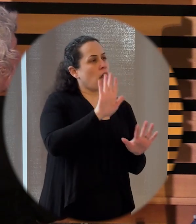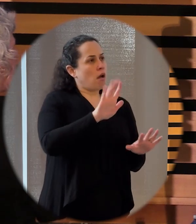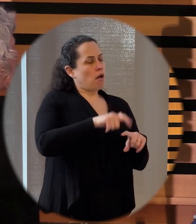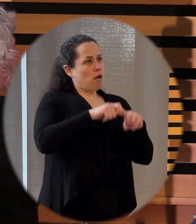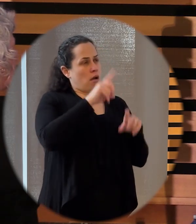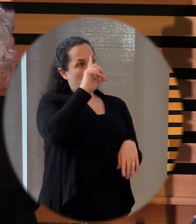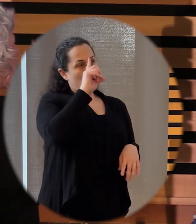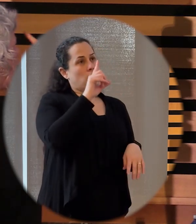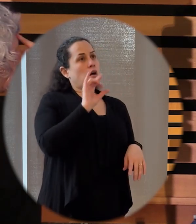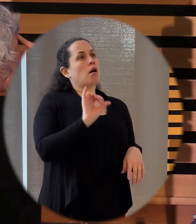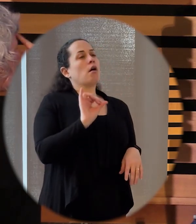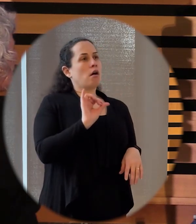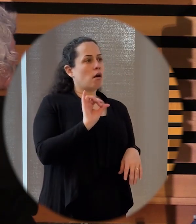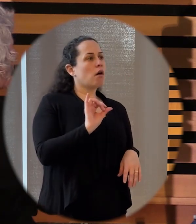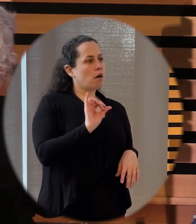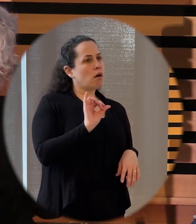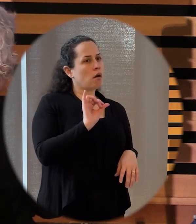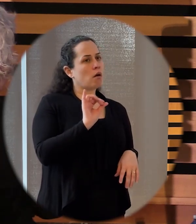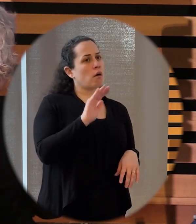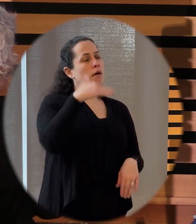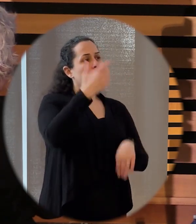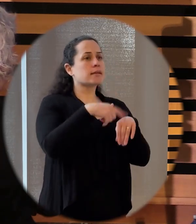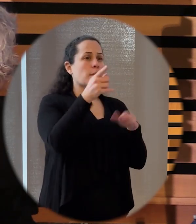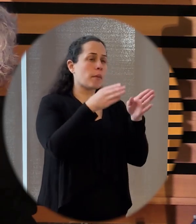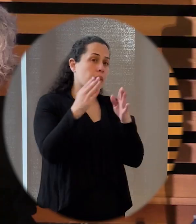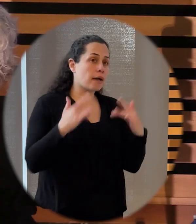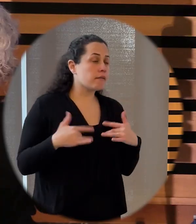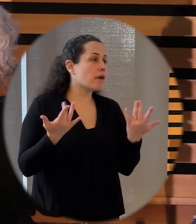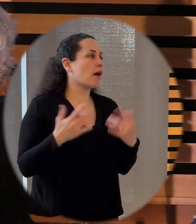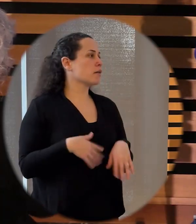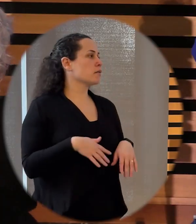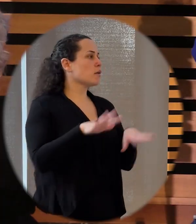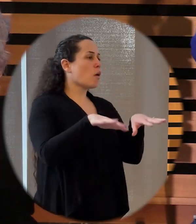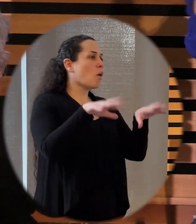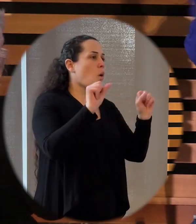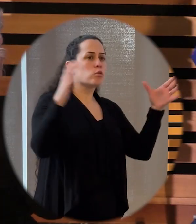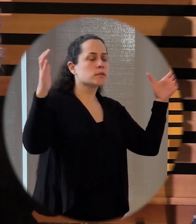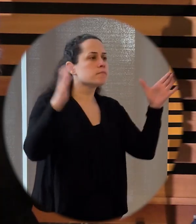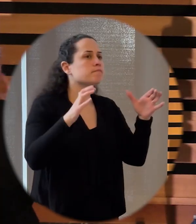they take a beat when they're planning their next event, when they're hosting a gala,